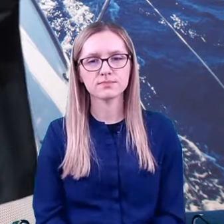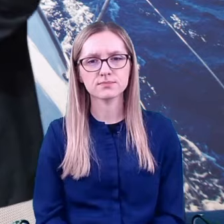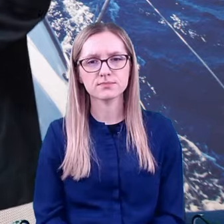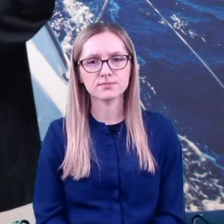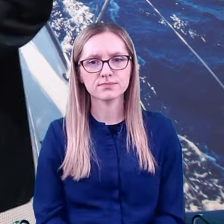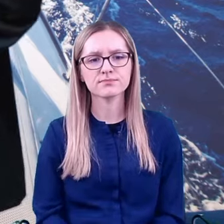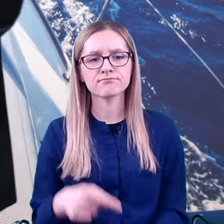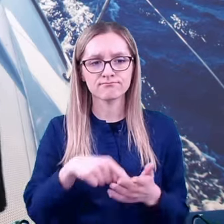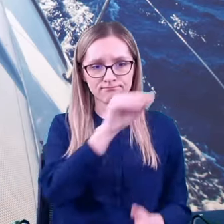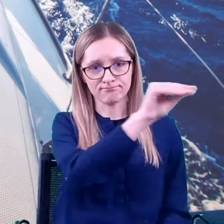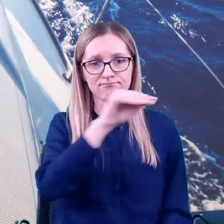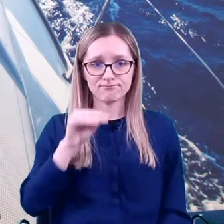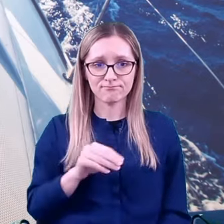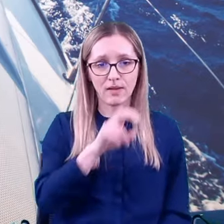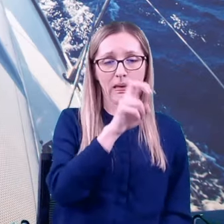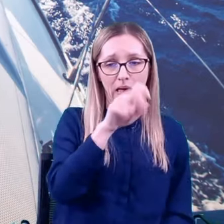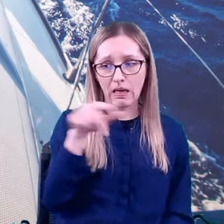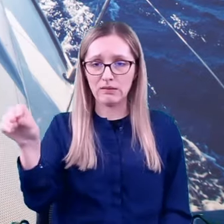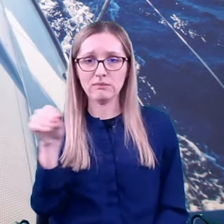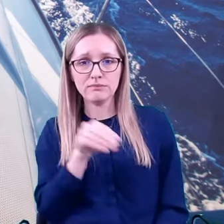on the other hand, we provide oxygen.